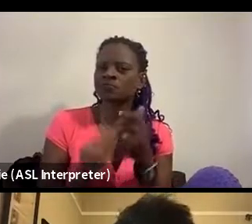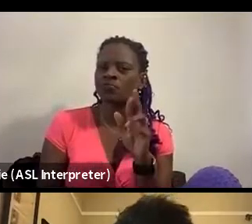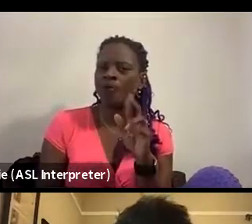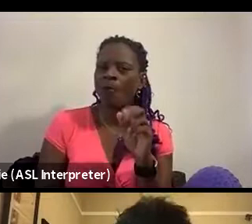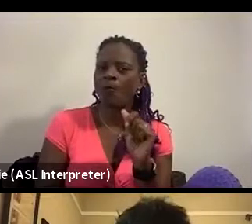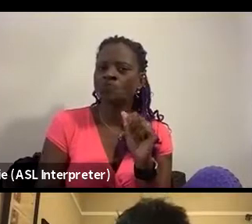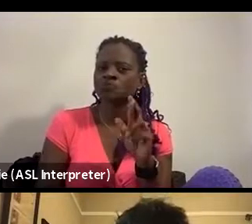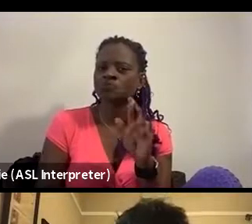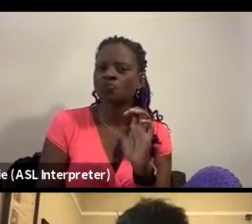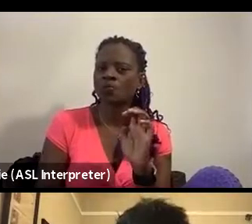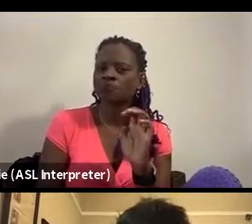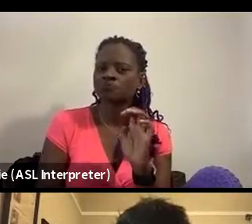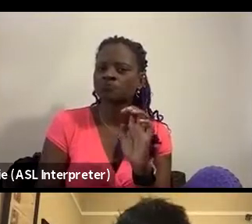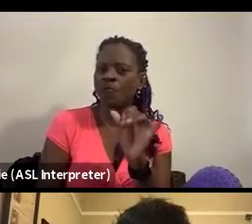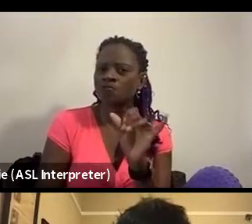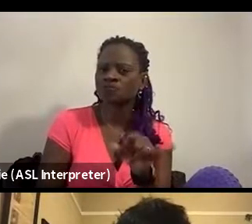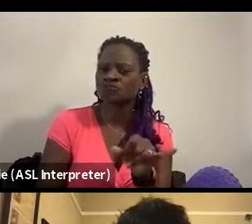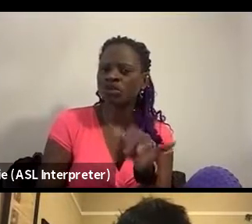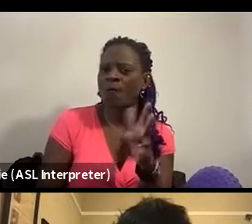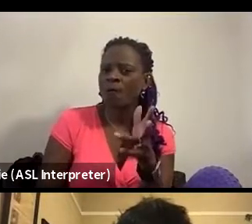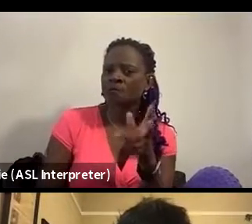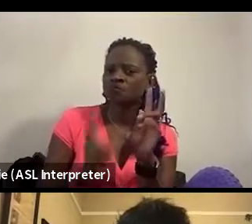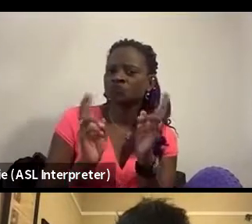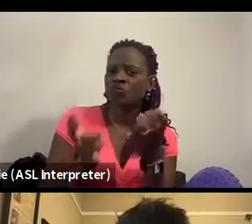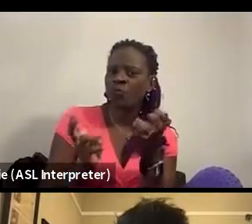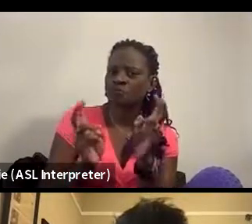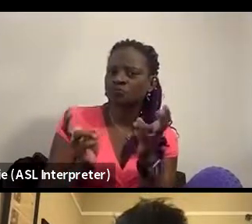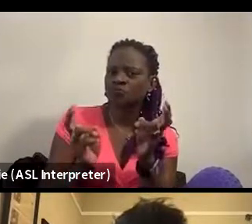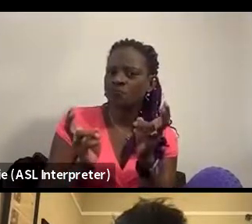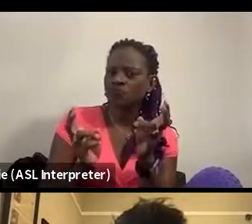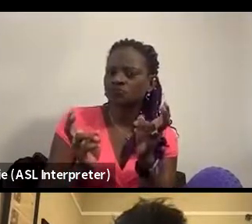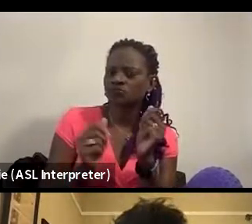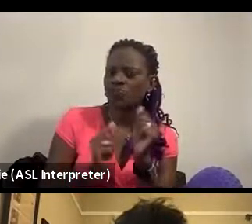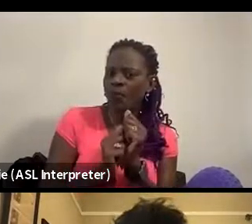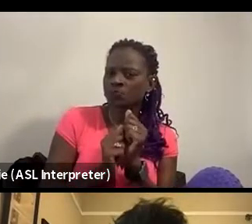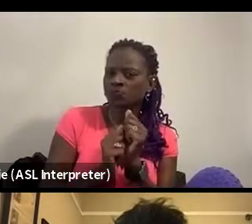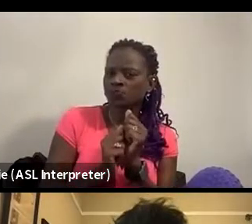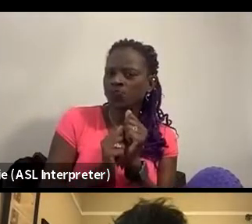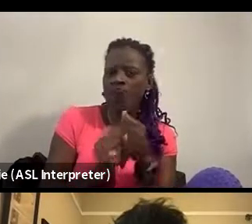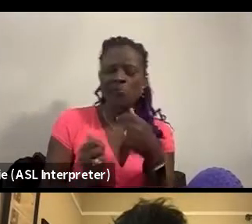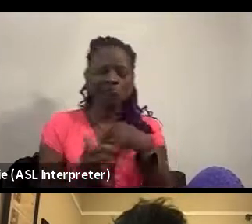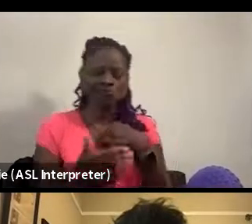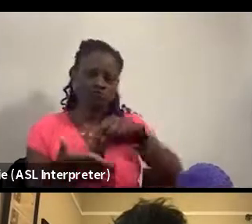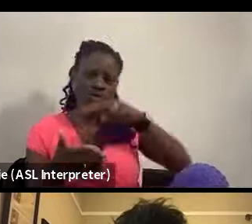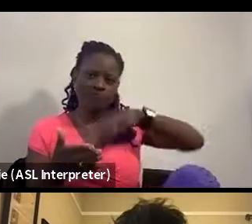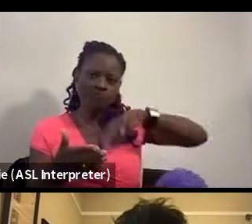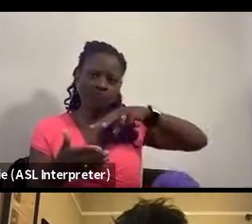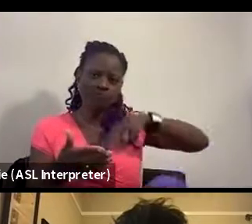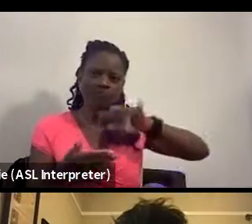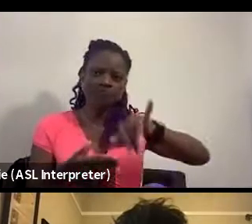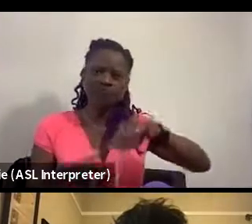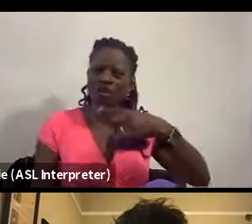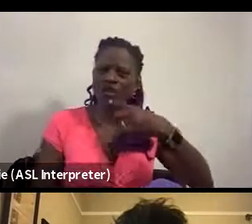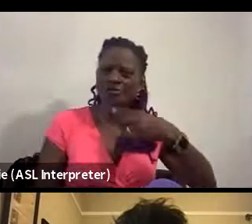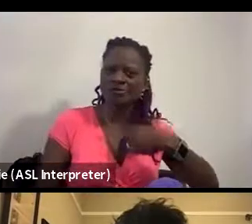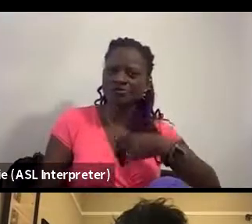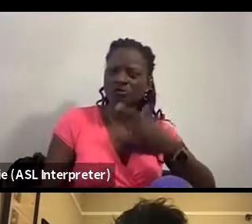I'm looking at the Cedars Sinai and John Hopkins website, and they're saying that it happens about five people in one million.